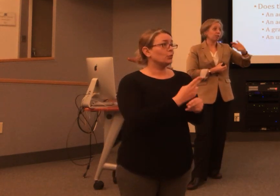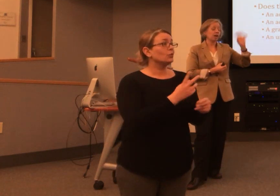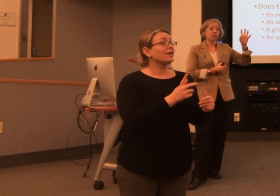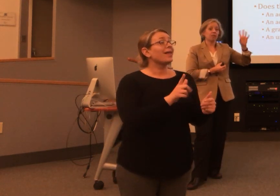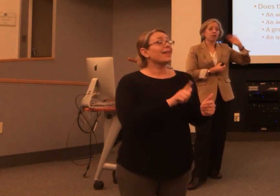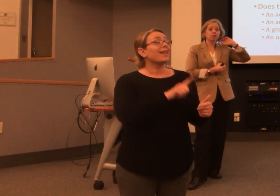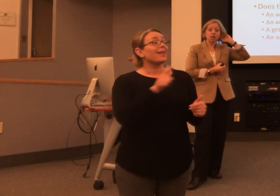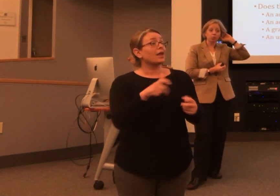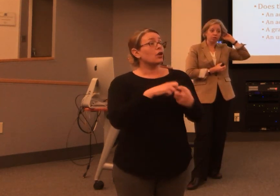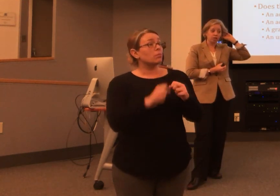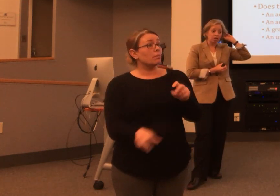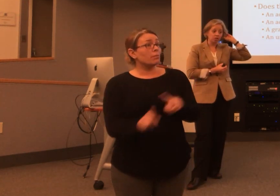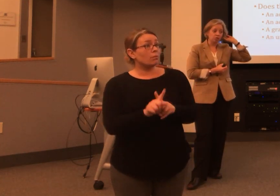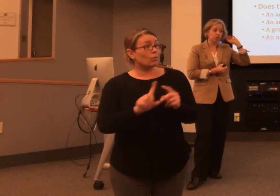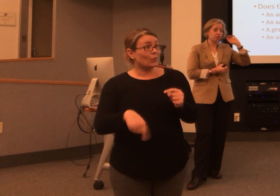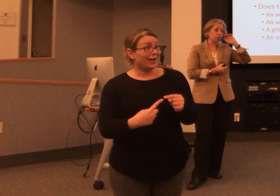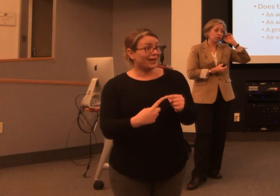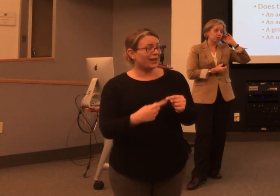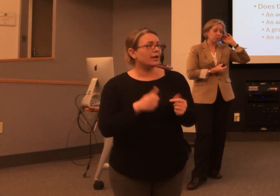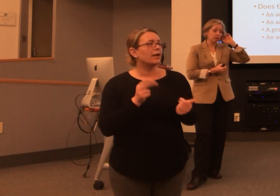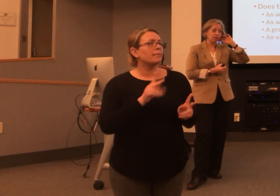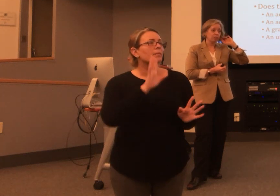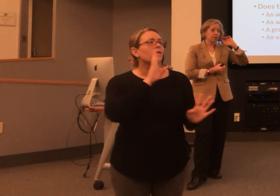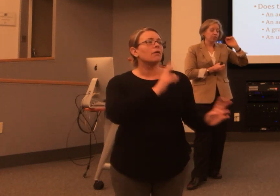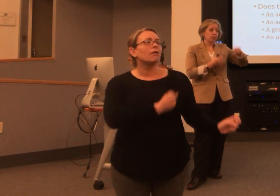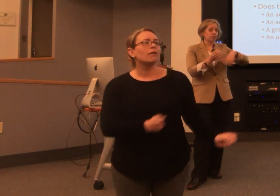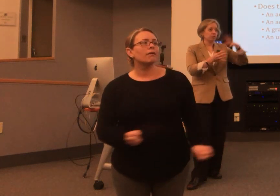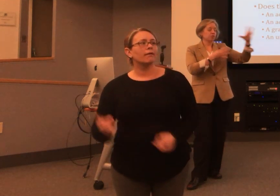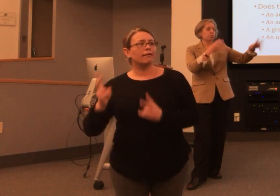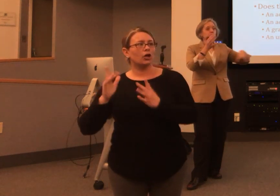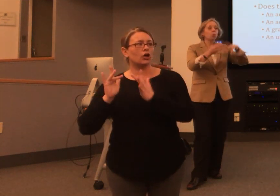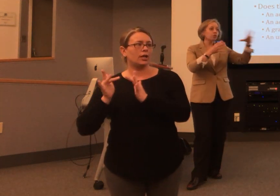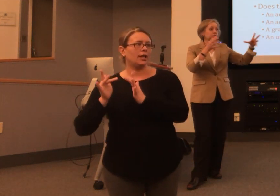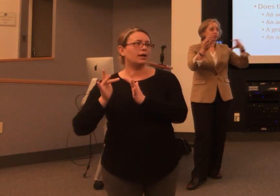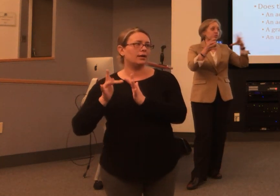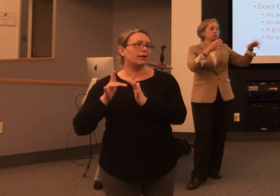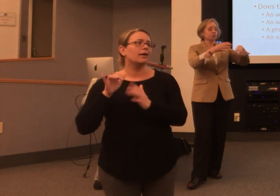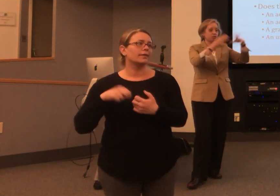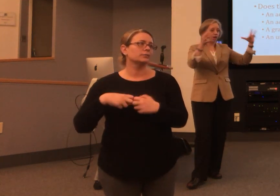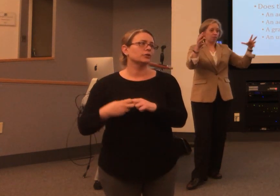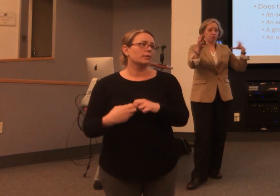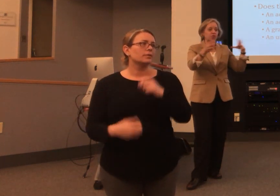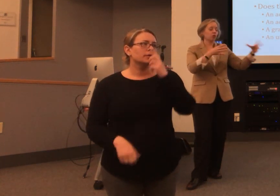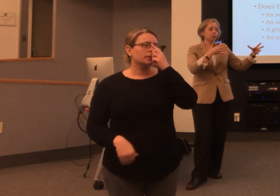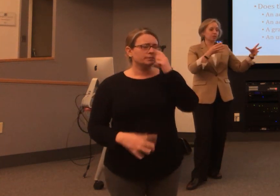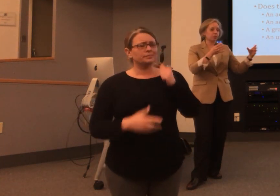I mean, I've dealt with a university where somebody, they wanted to do this wonderful student performance